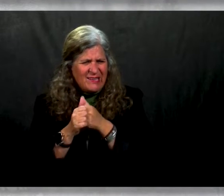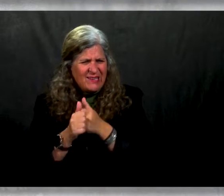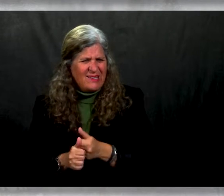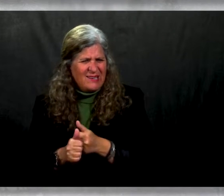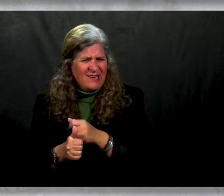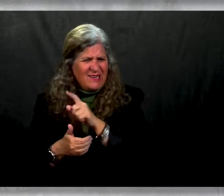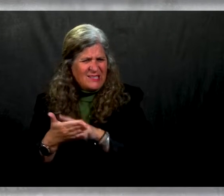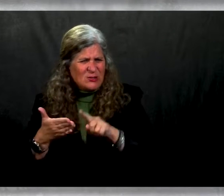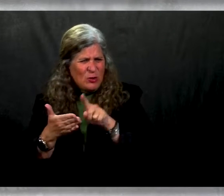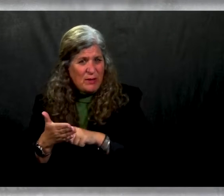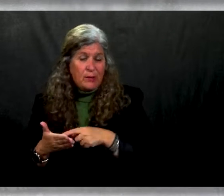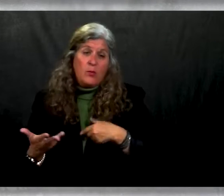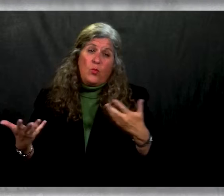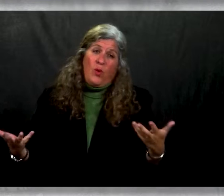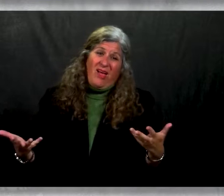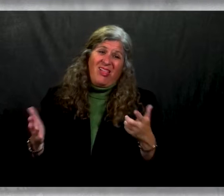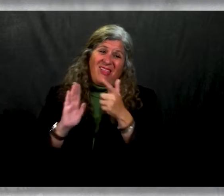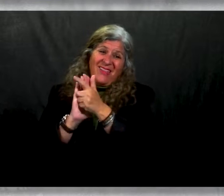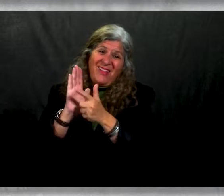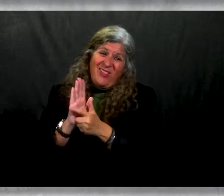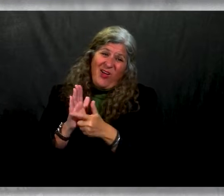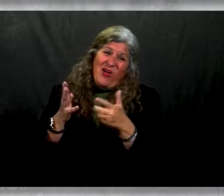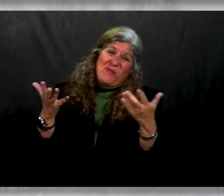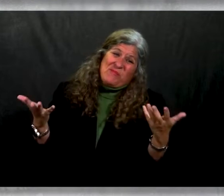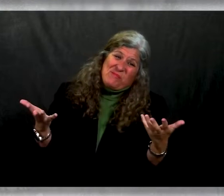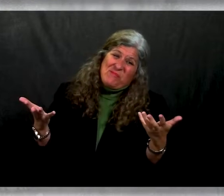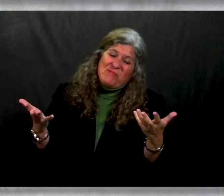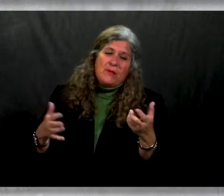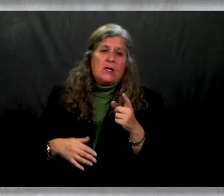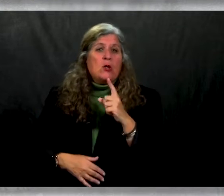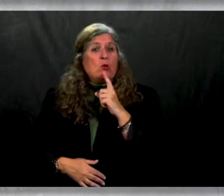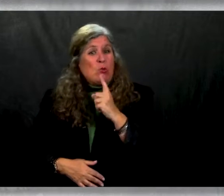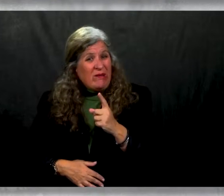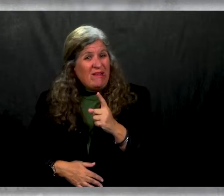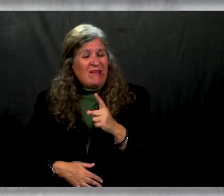Yeah, by rule of law, basically, maybe you should know,